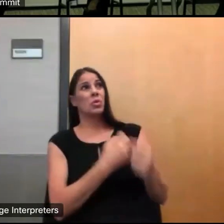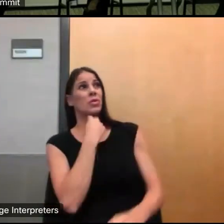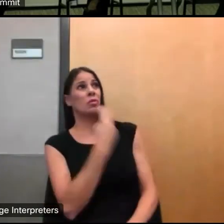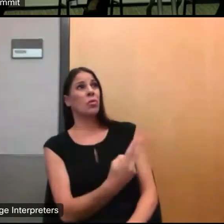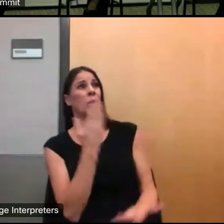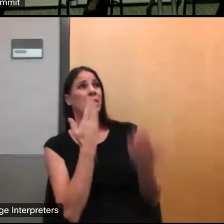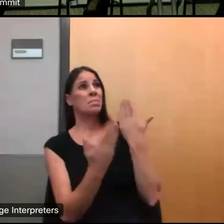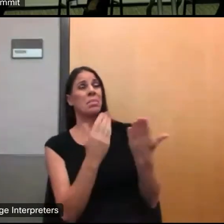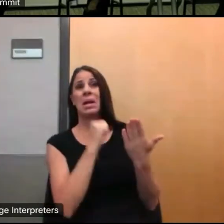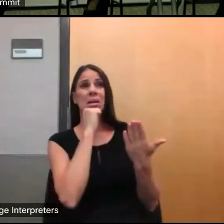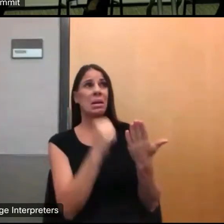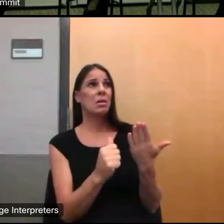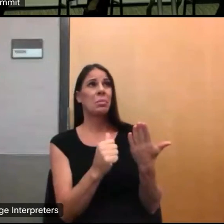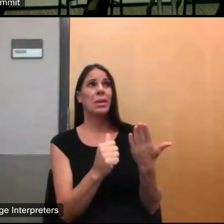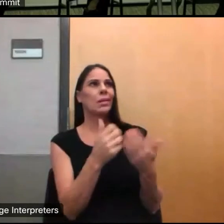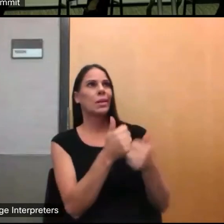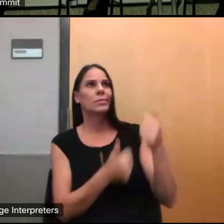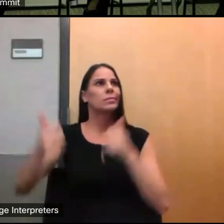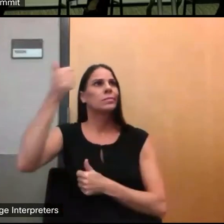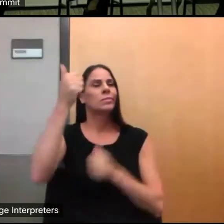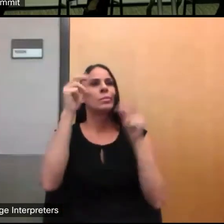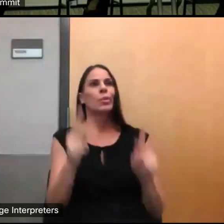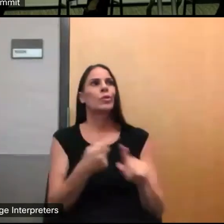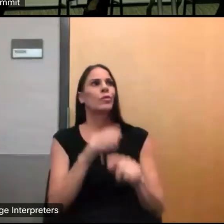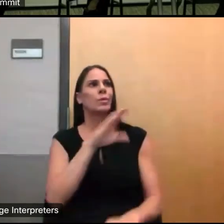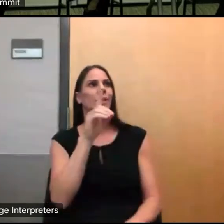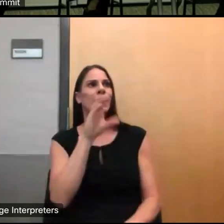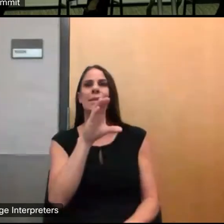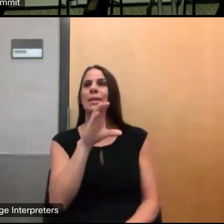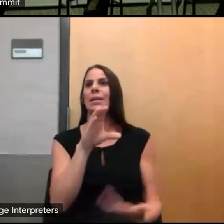ranking in the CDC, for example. Um, and I think again, 1 thing that I, that,